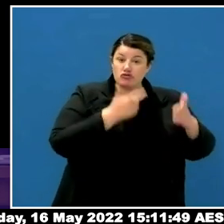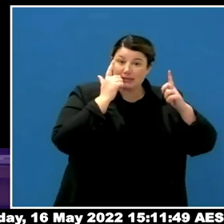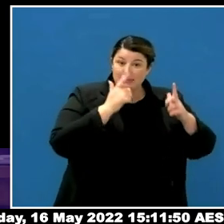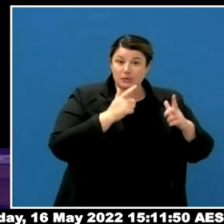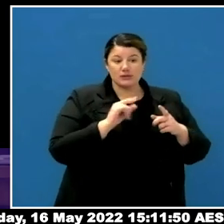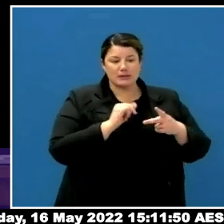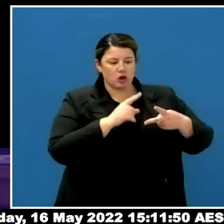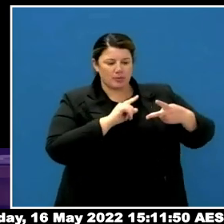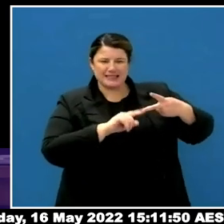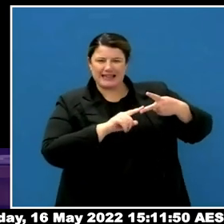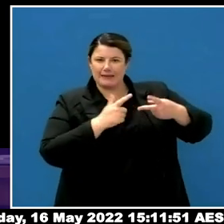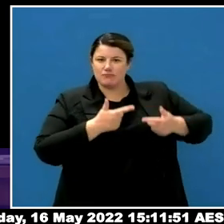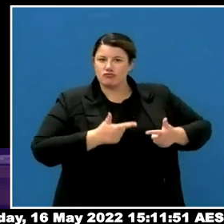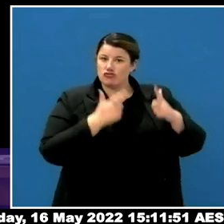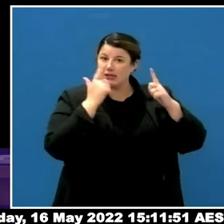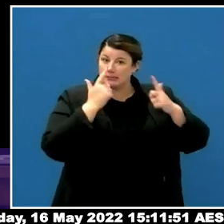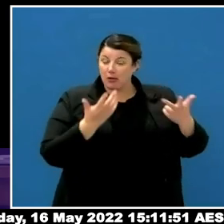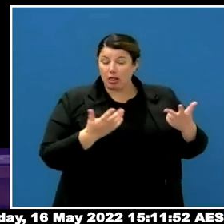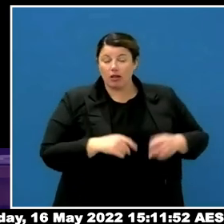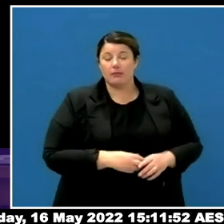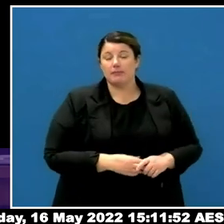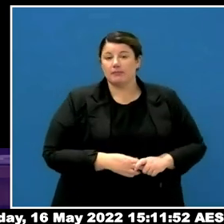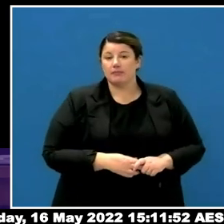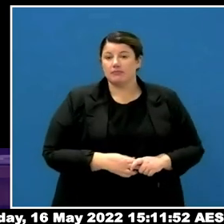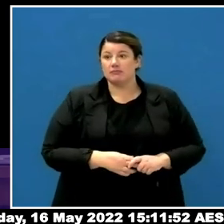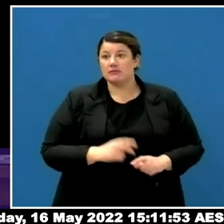Yes. SUZIE: And other times it would be his class teacher.